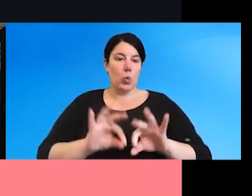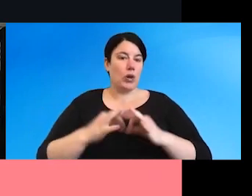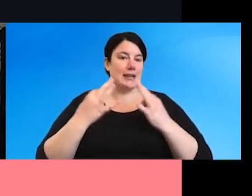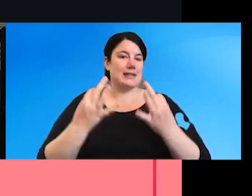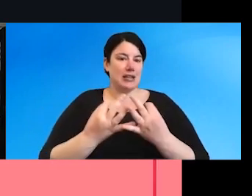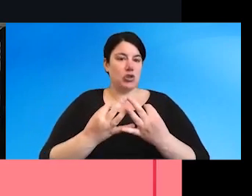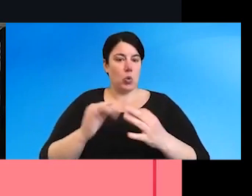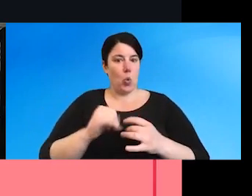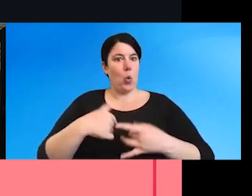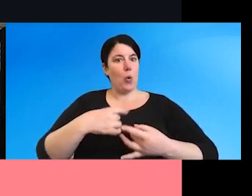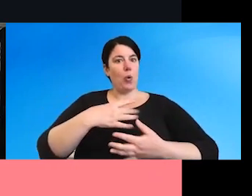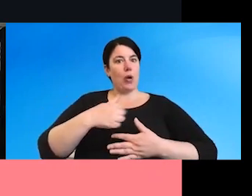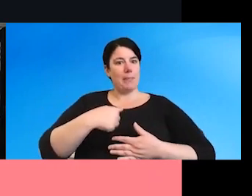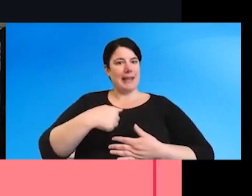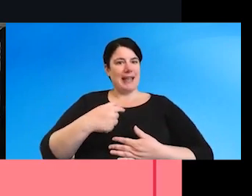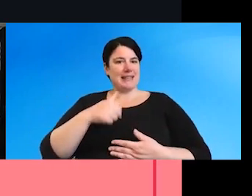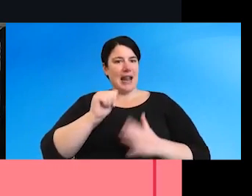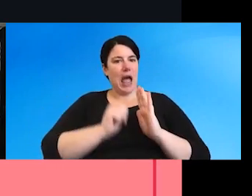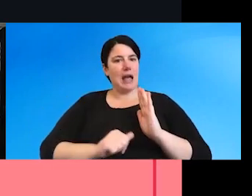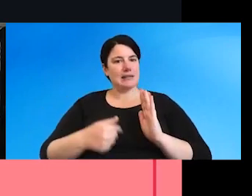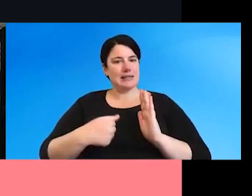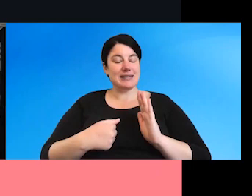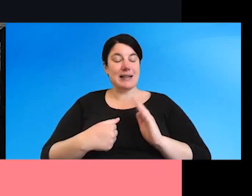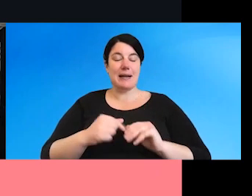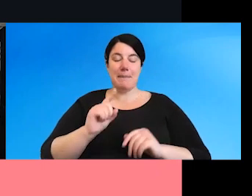an artist. I know that budgets are extremely tight at the moment, so